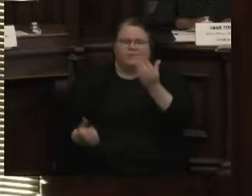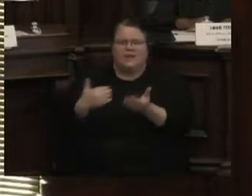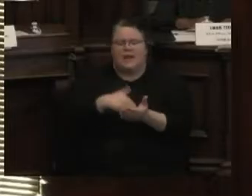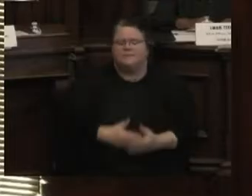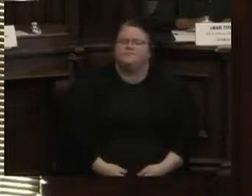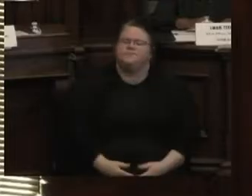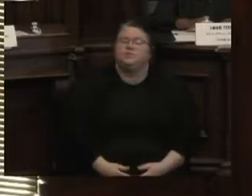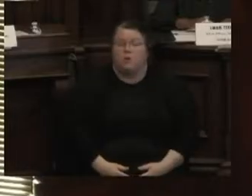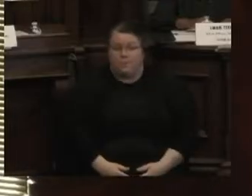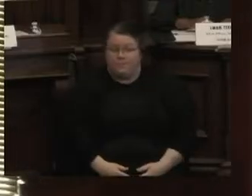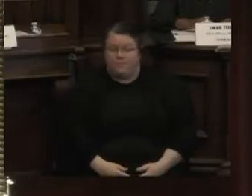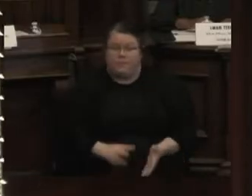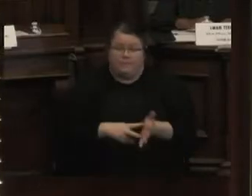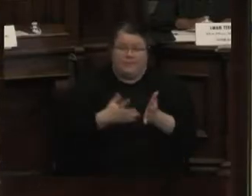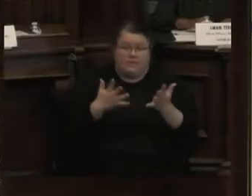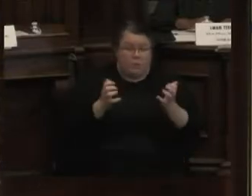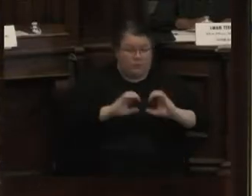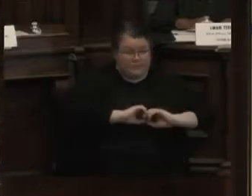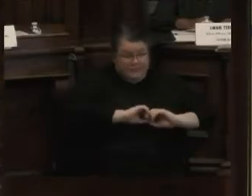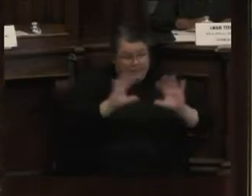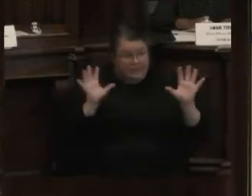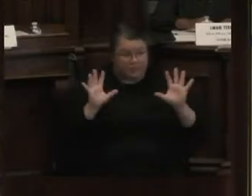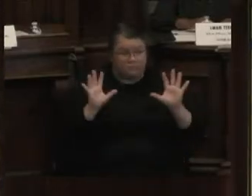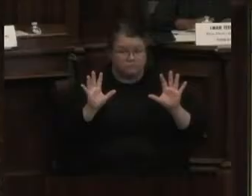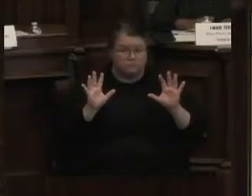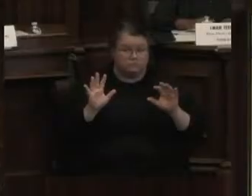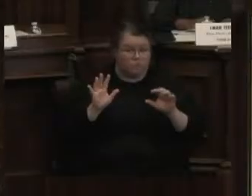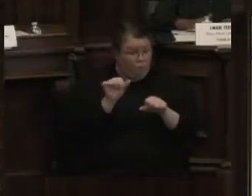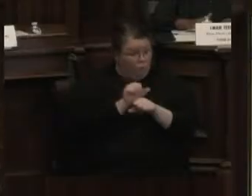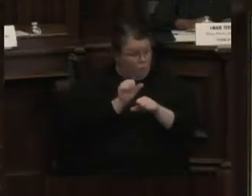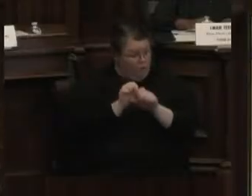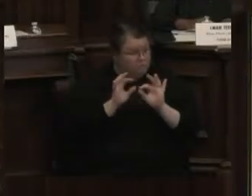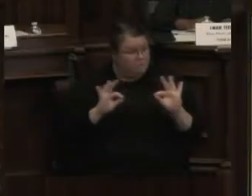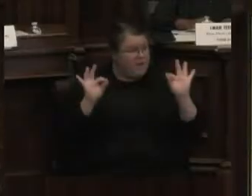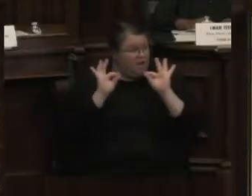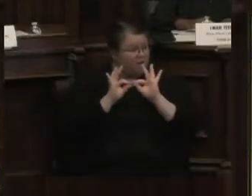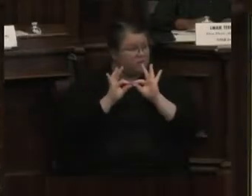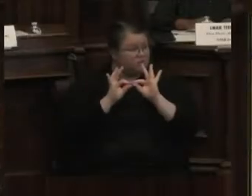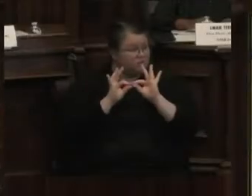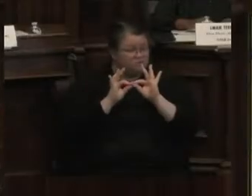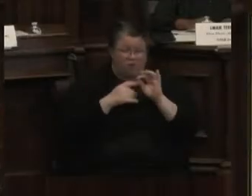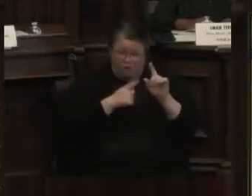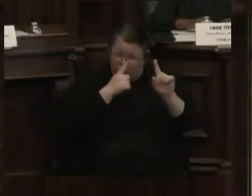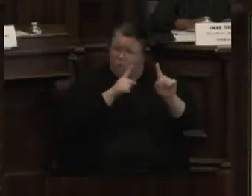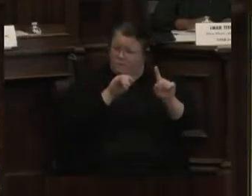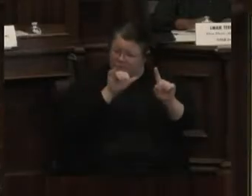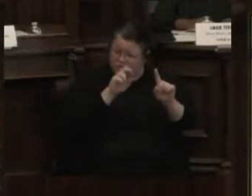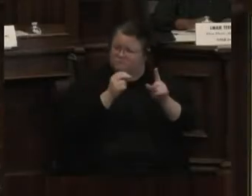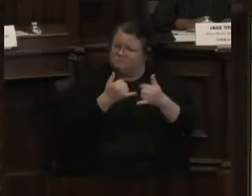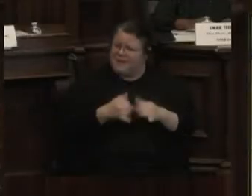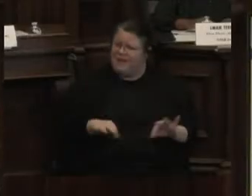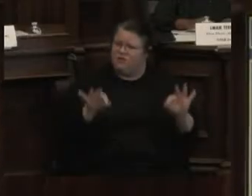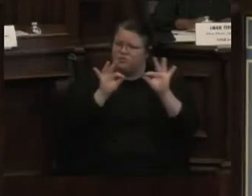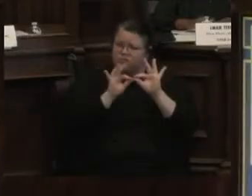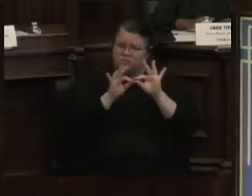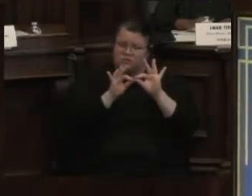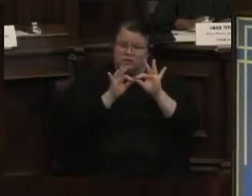gain our investigatory authority back. So I want to be